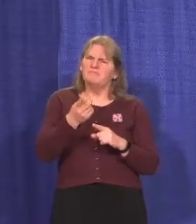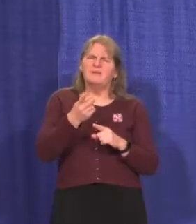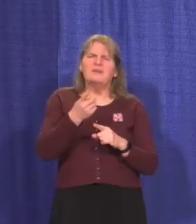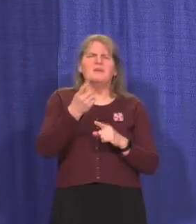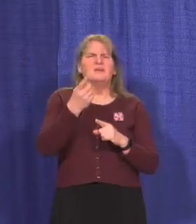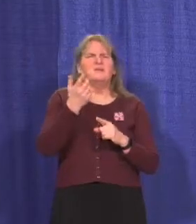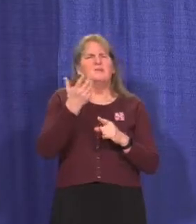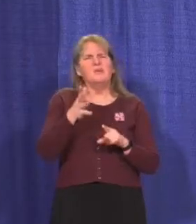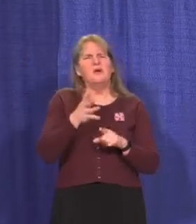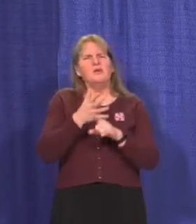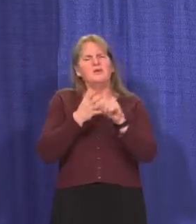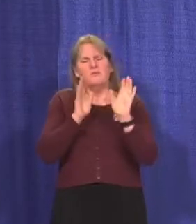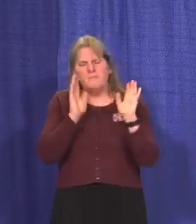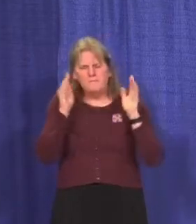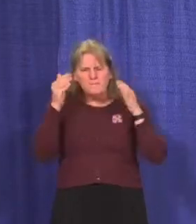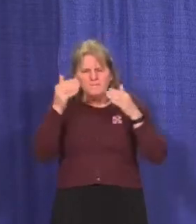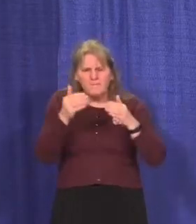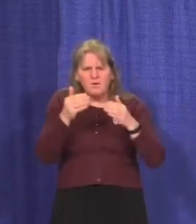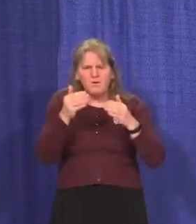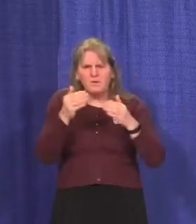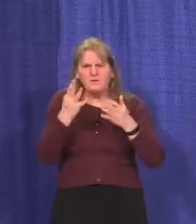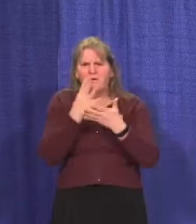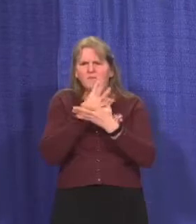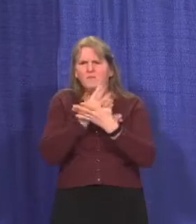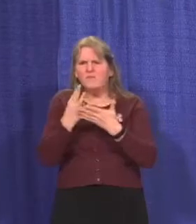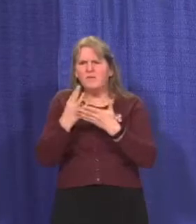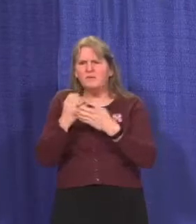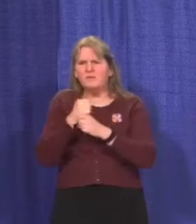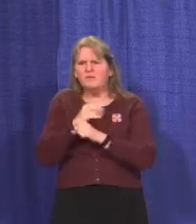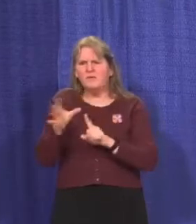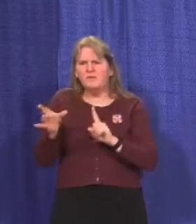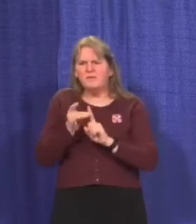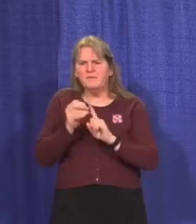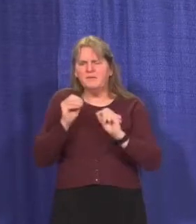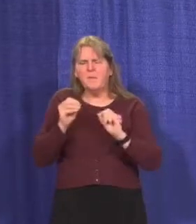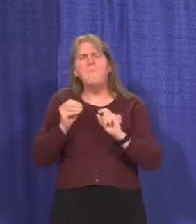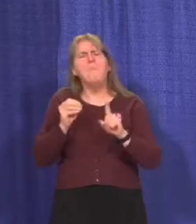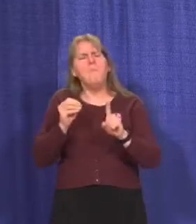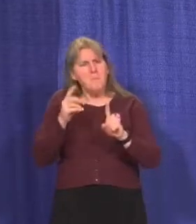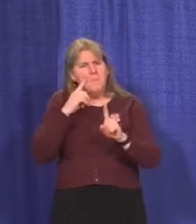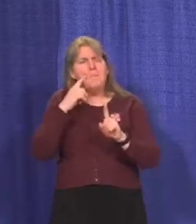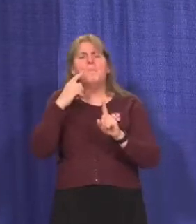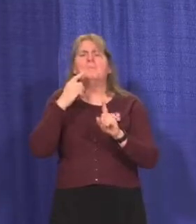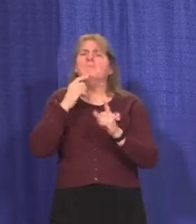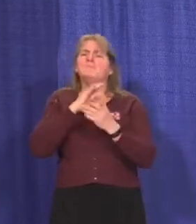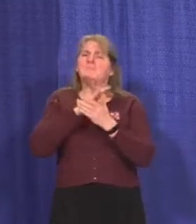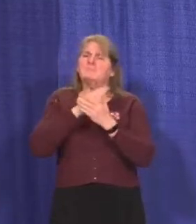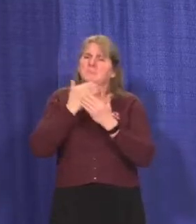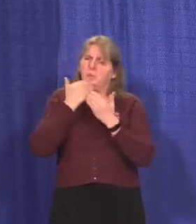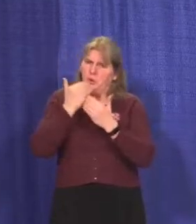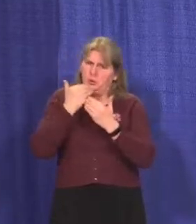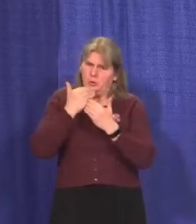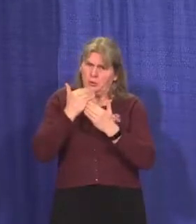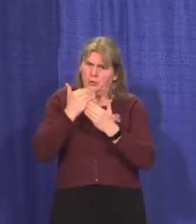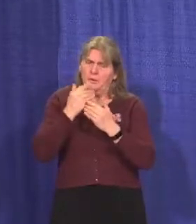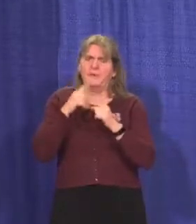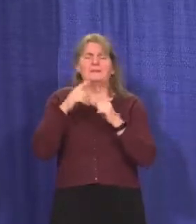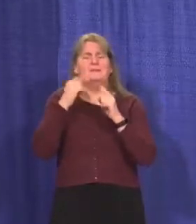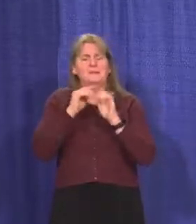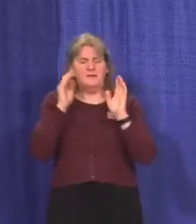nonactivity cat that is something we're all grateful for. It is risk of introduction and